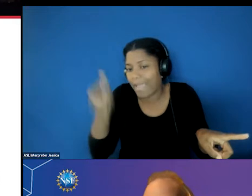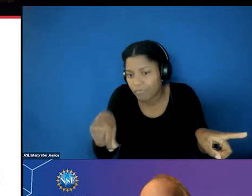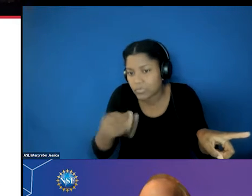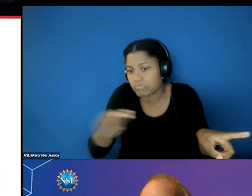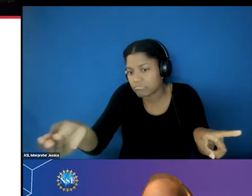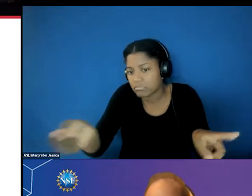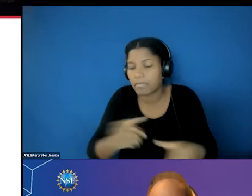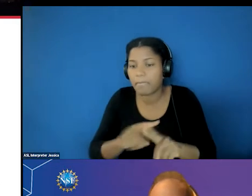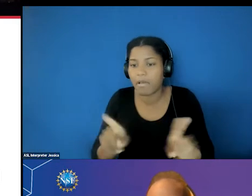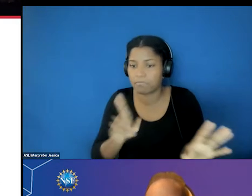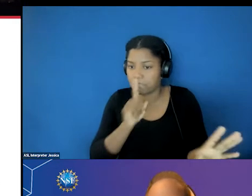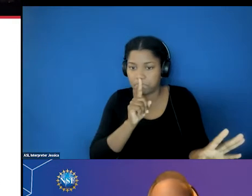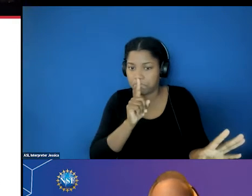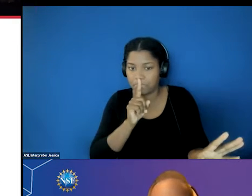Don't tell them that Randy Phelps said,